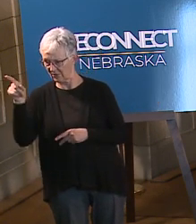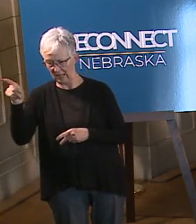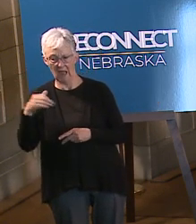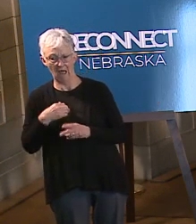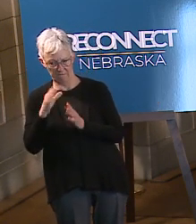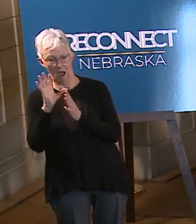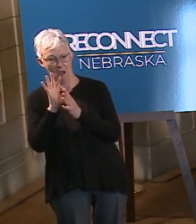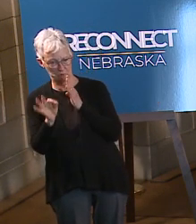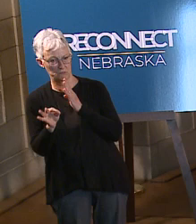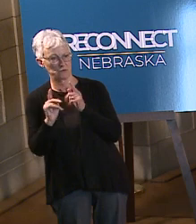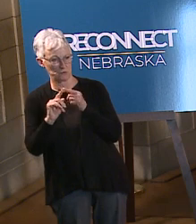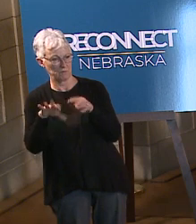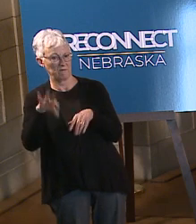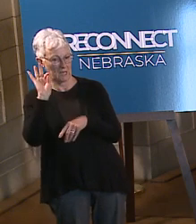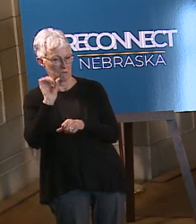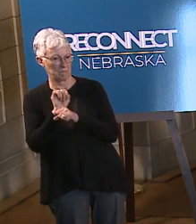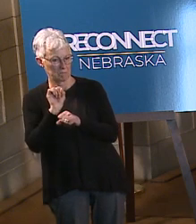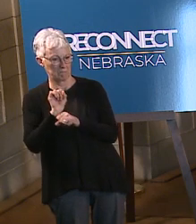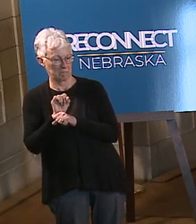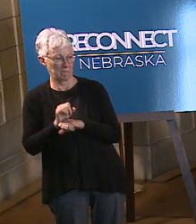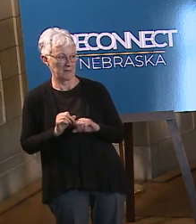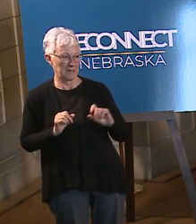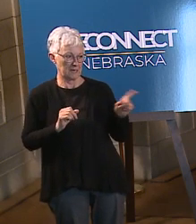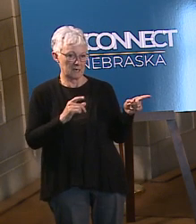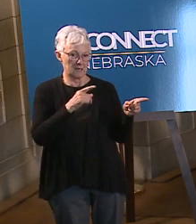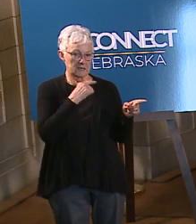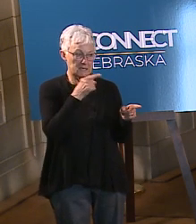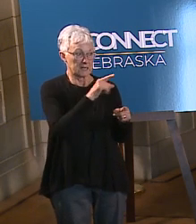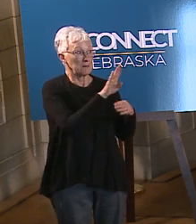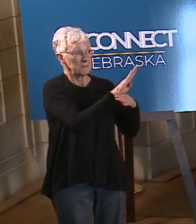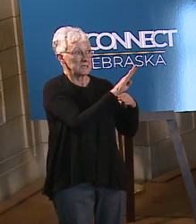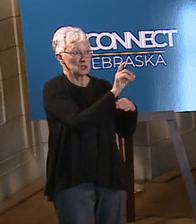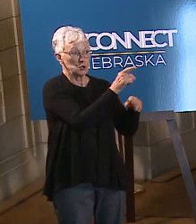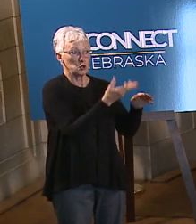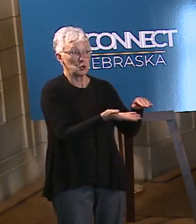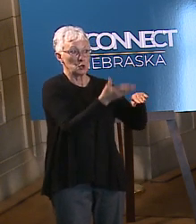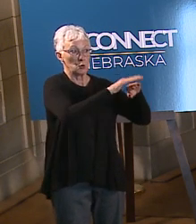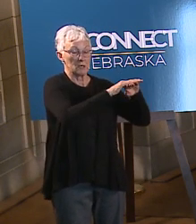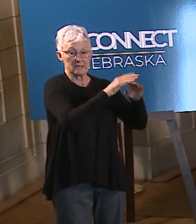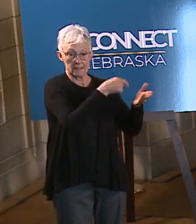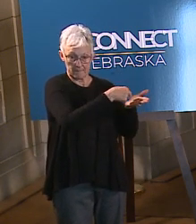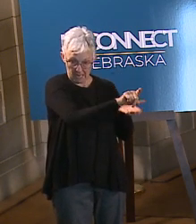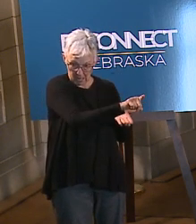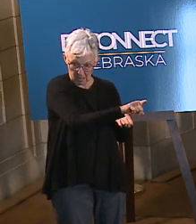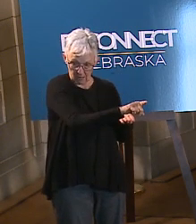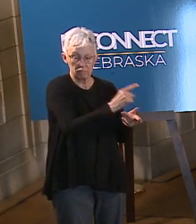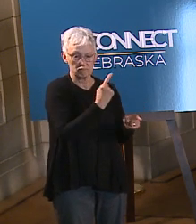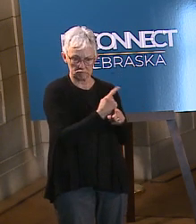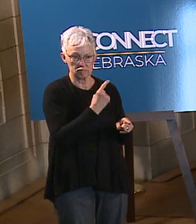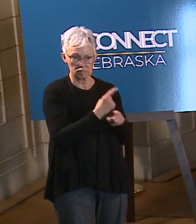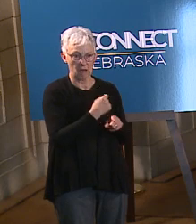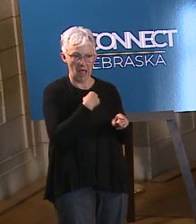MORE THAN TWO JOBS FOR EVERY ONE PERSON ON THERE, SO IT'S TIME TO RETURN TO NORMAL.